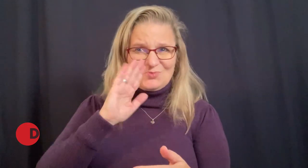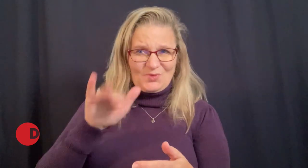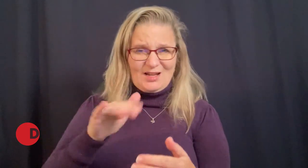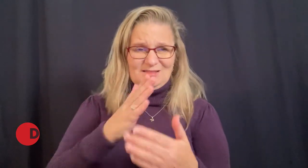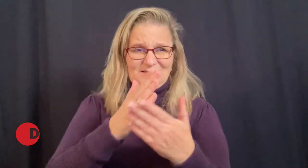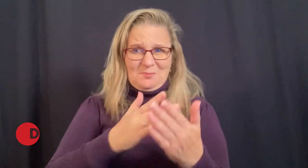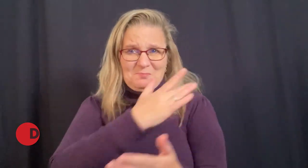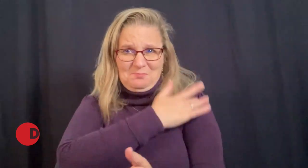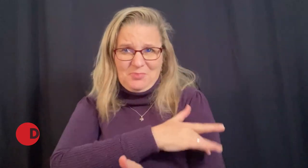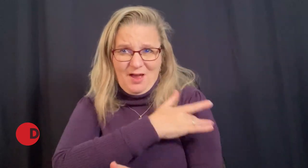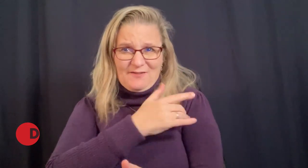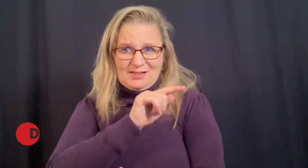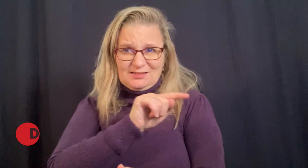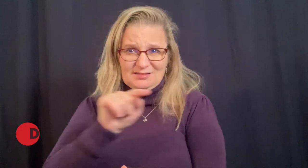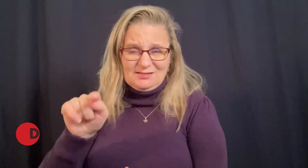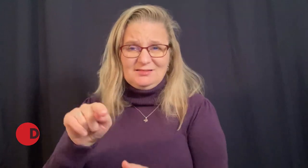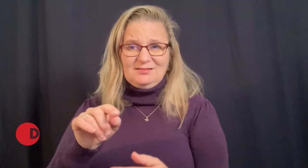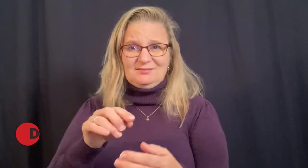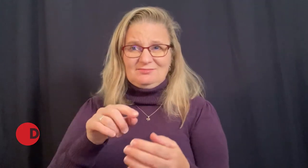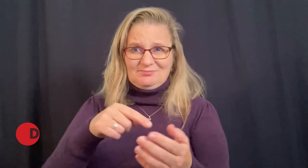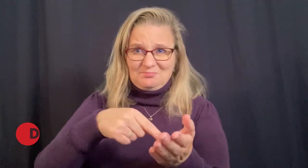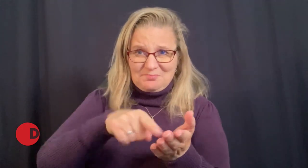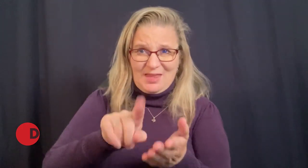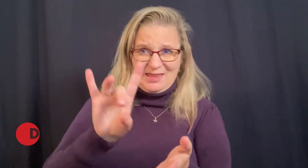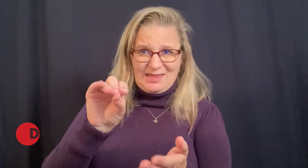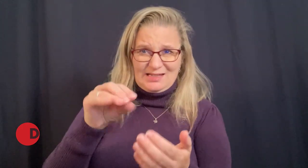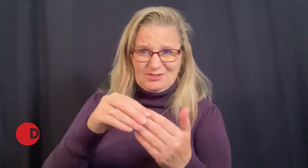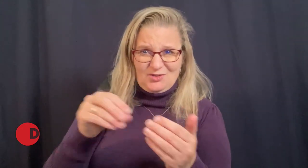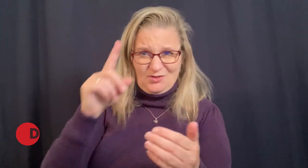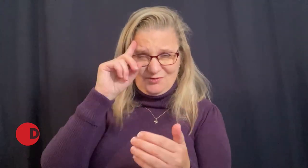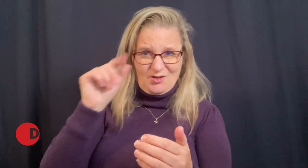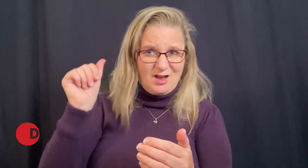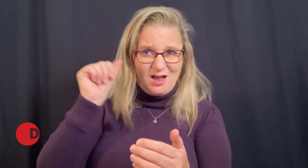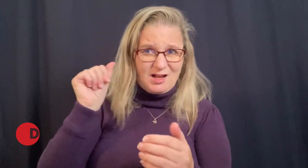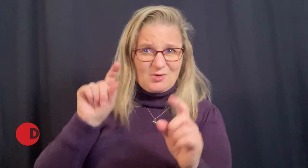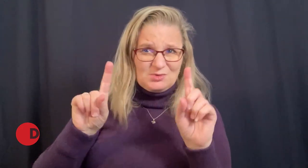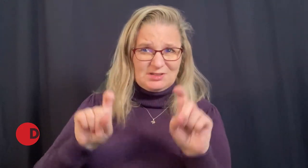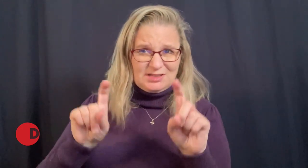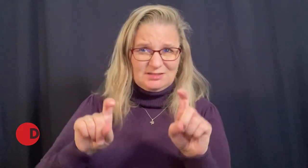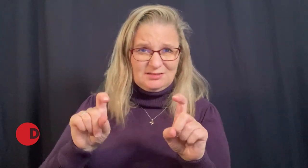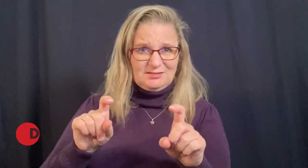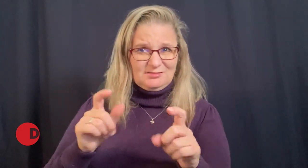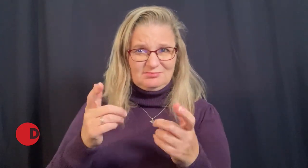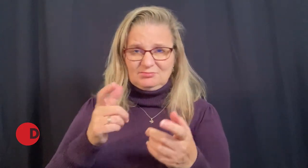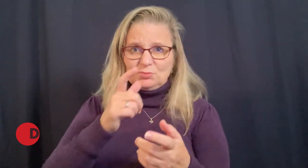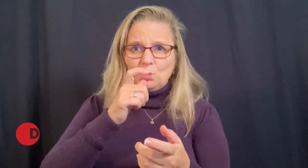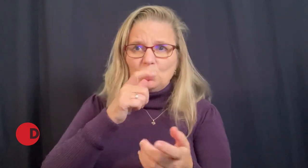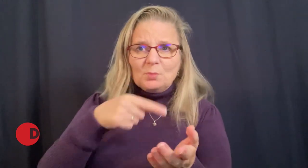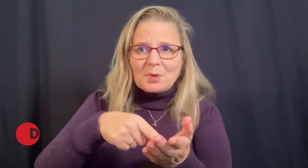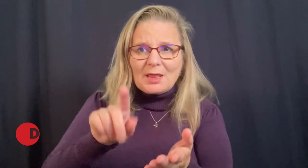We pointed out that in some provinces, consumers have to pay an $80 charge for audiology tests.